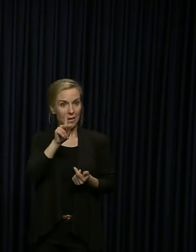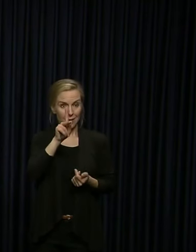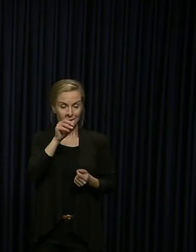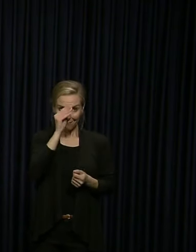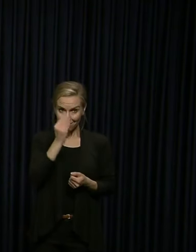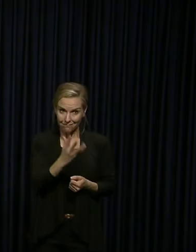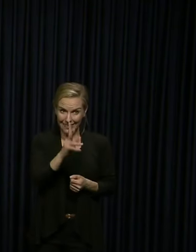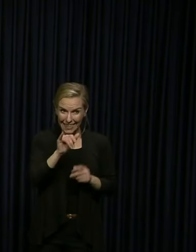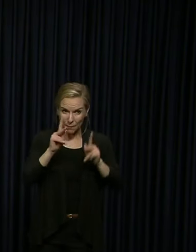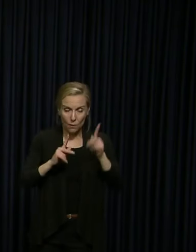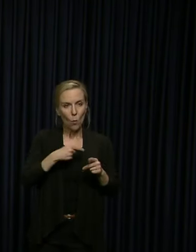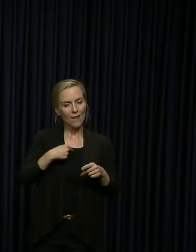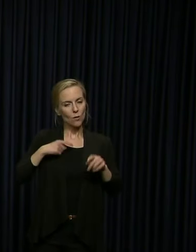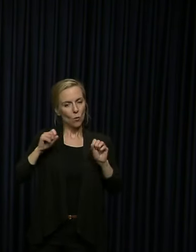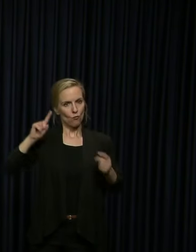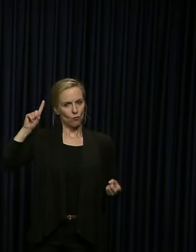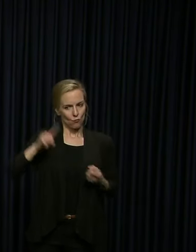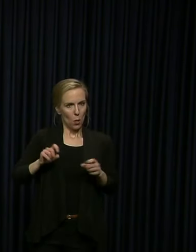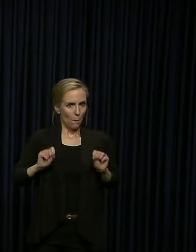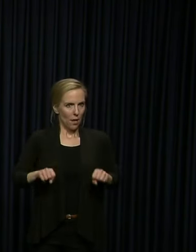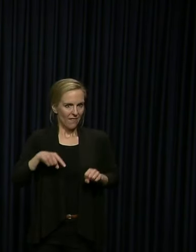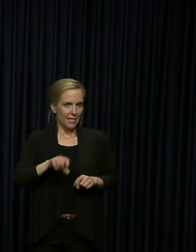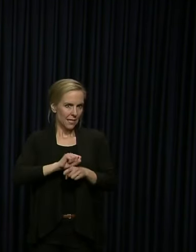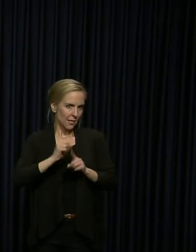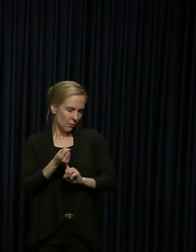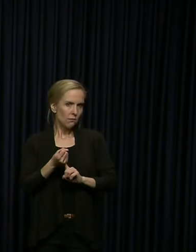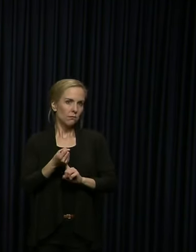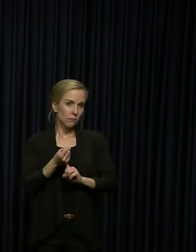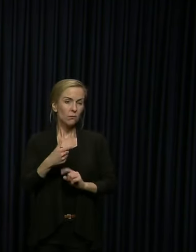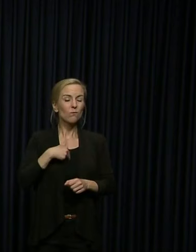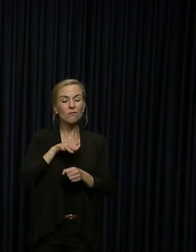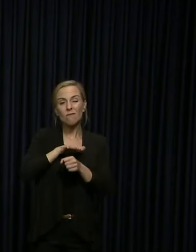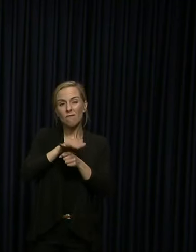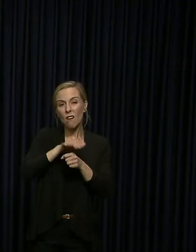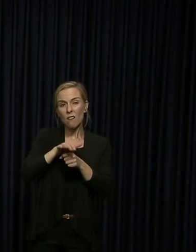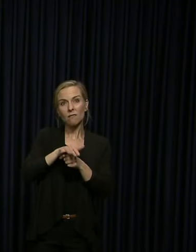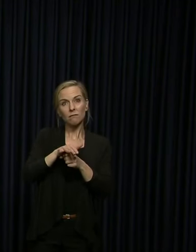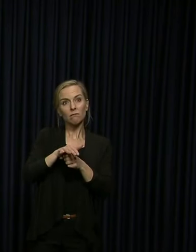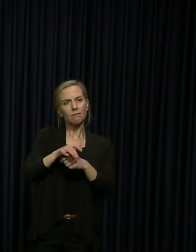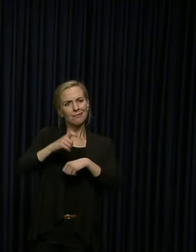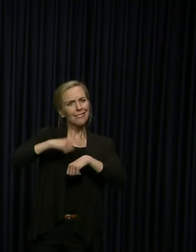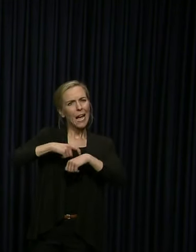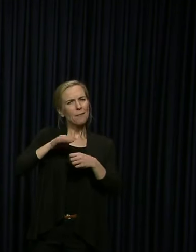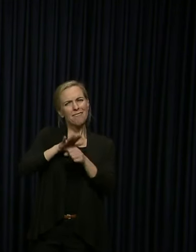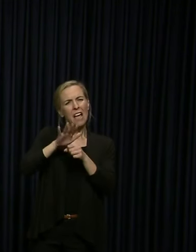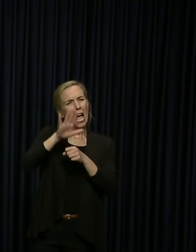OF DEATH IN OUR NUMBERS EVEN THOUGH ALL BUT ONE PERSON, TO MY